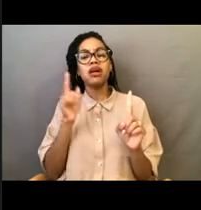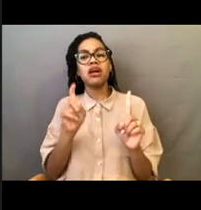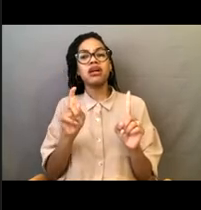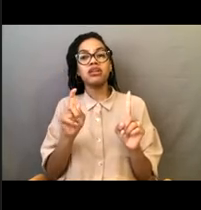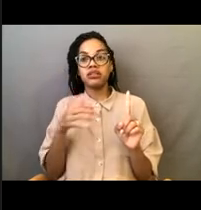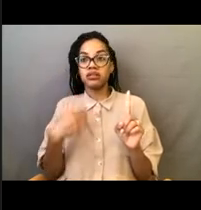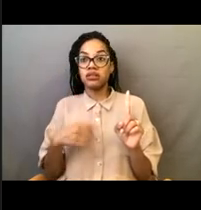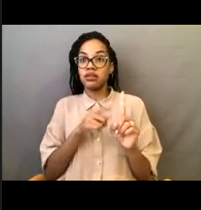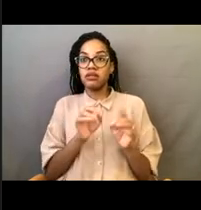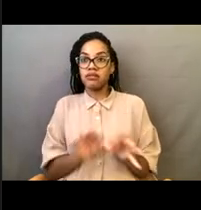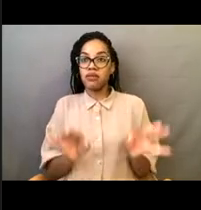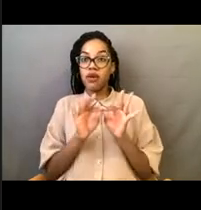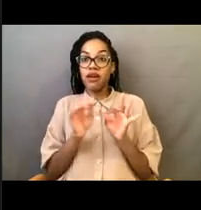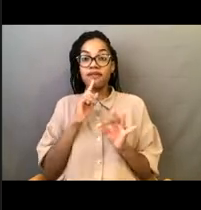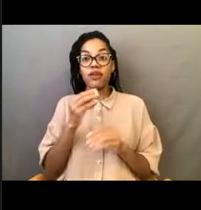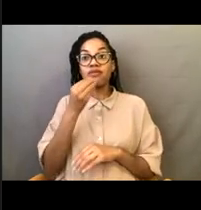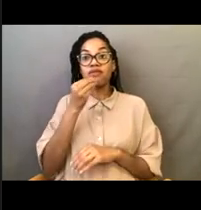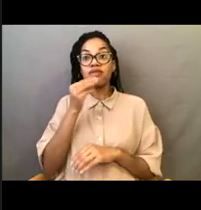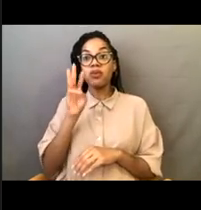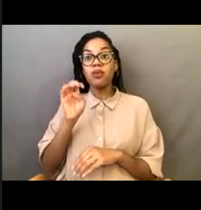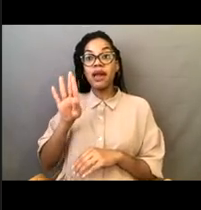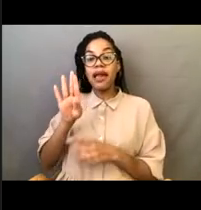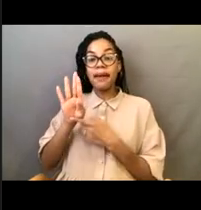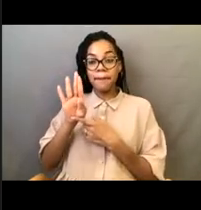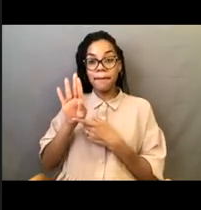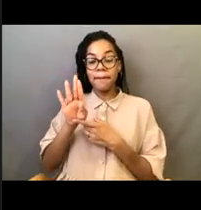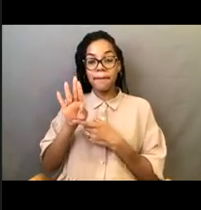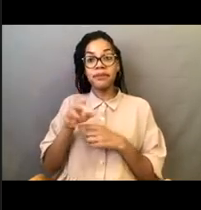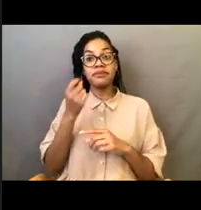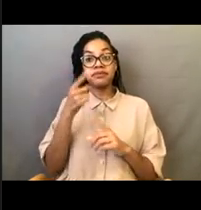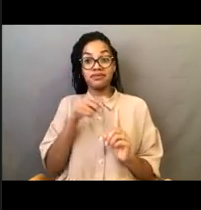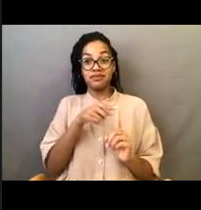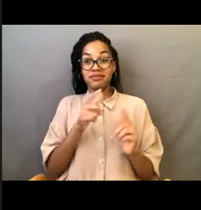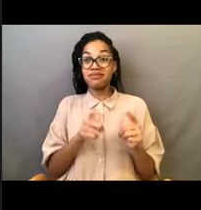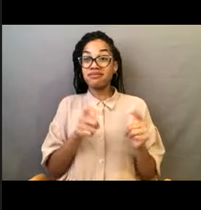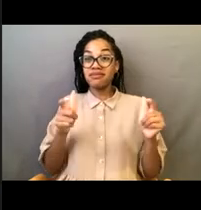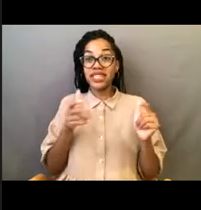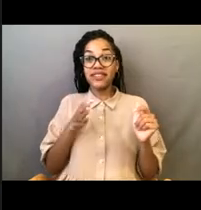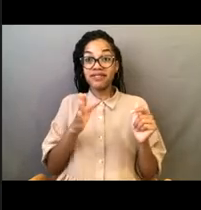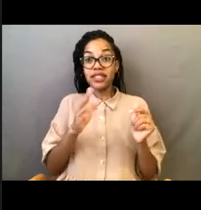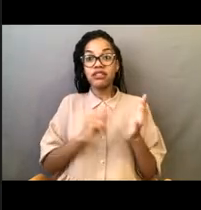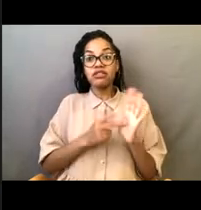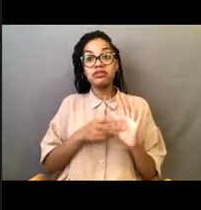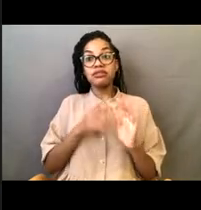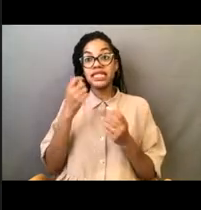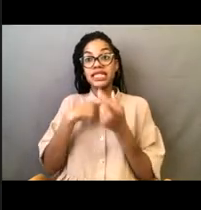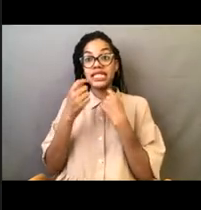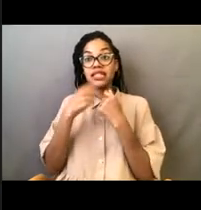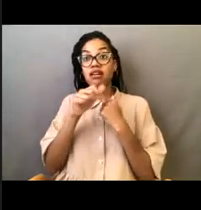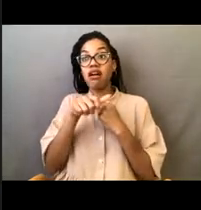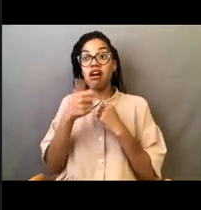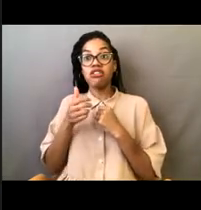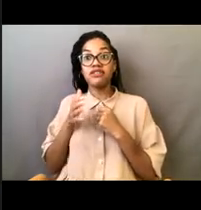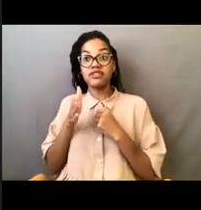First, they're a big fish, and so they consume other fish. So here's a picture of a dissected lake trout,